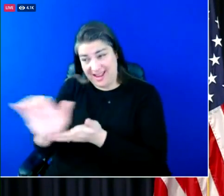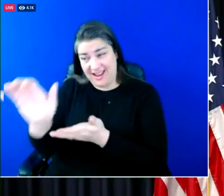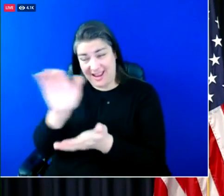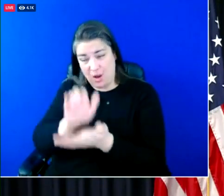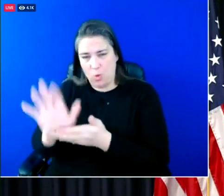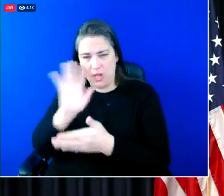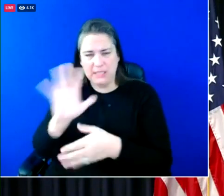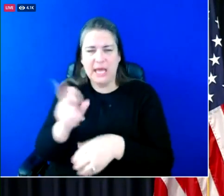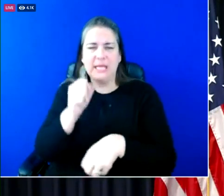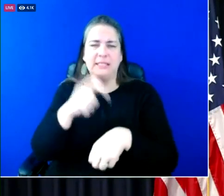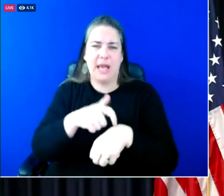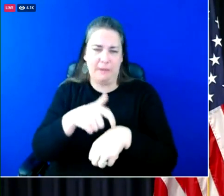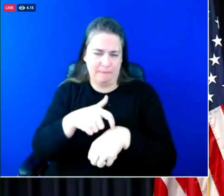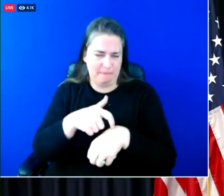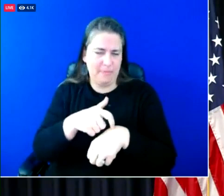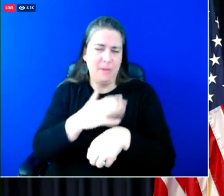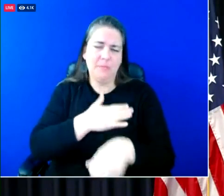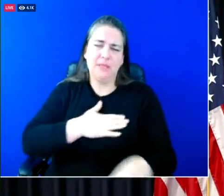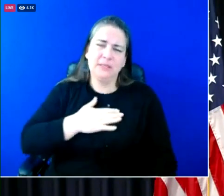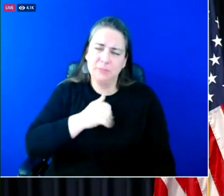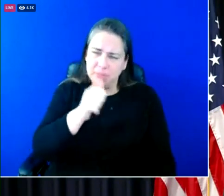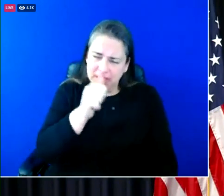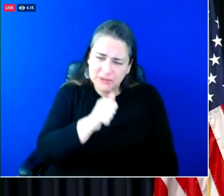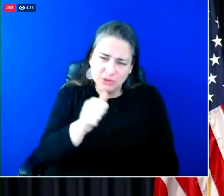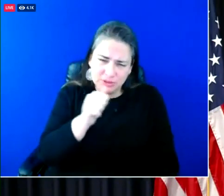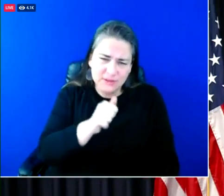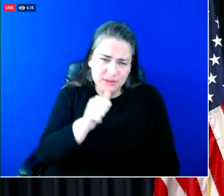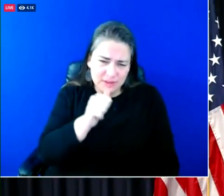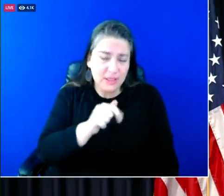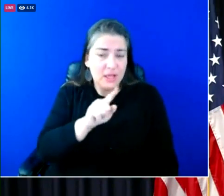Cruz Air involved in Mawr than clearing roads of snow and ice. But they are